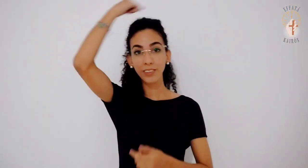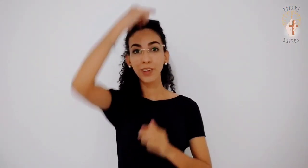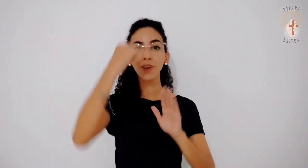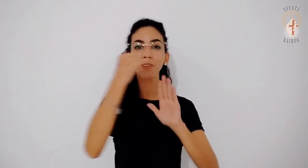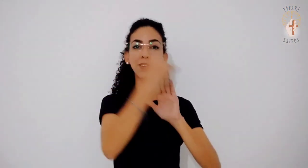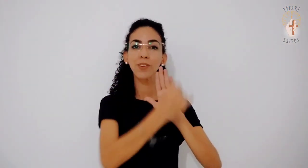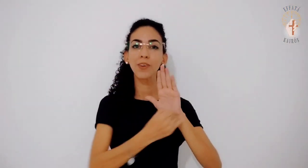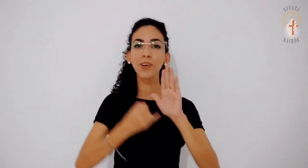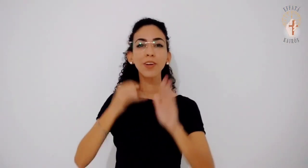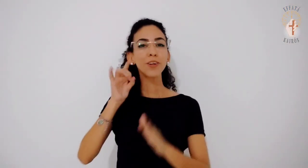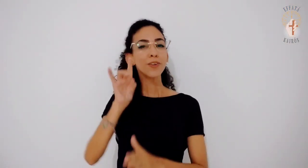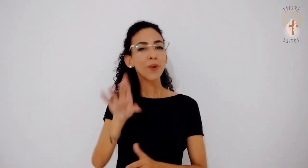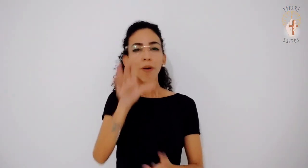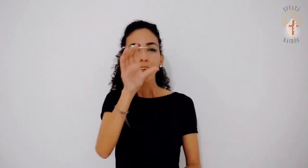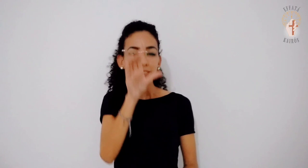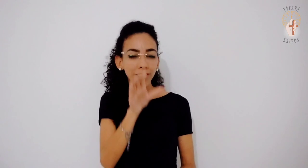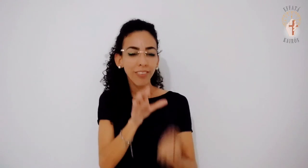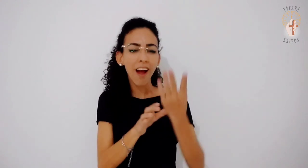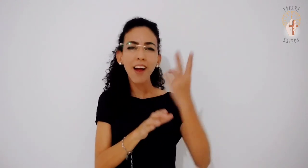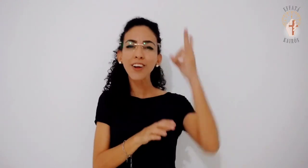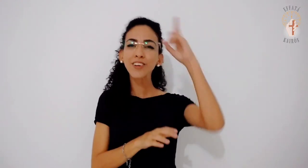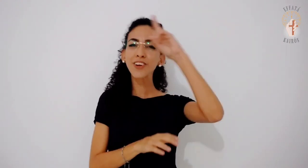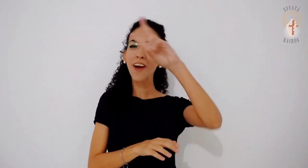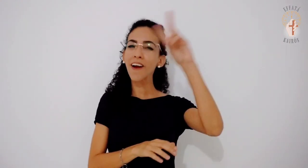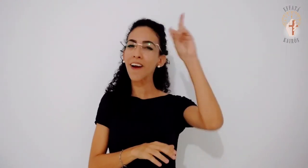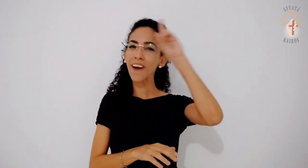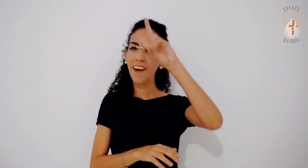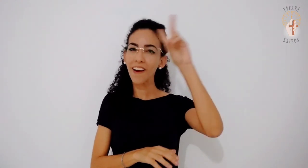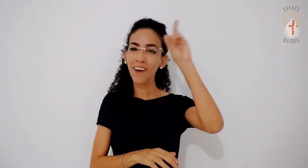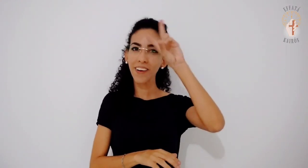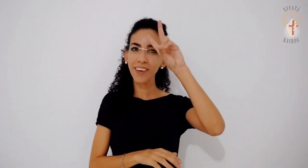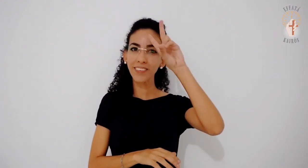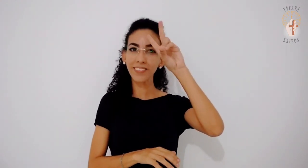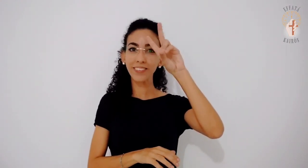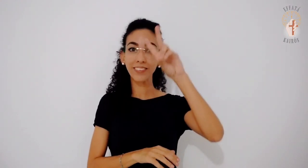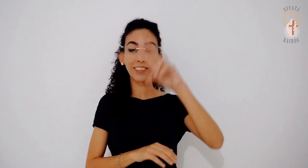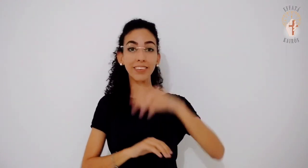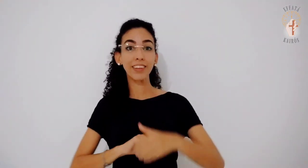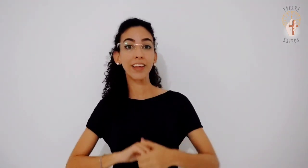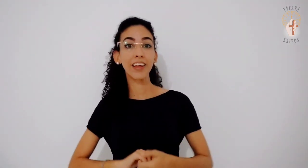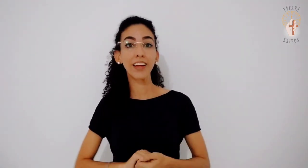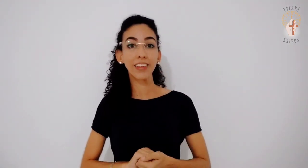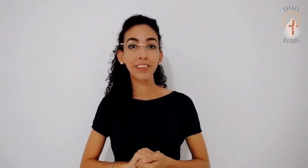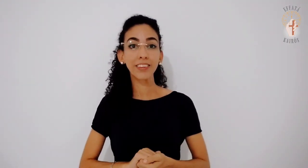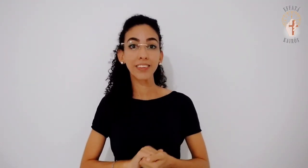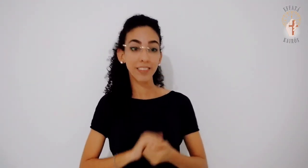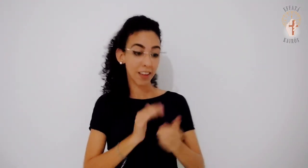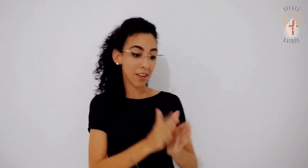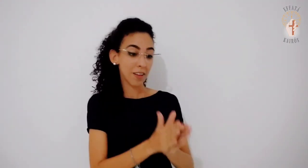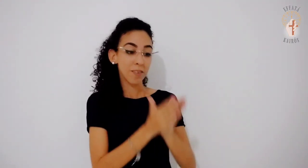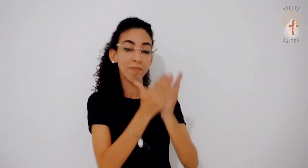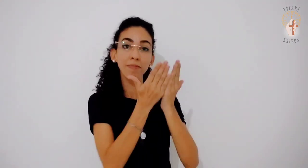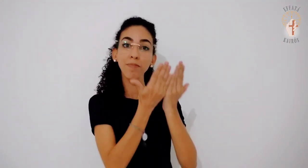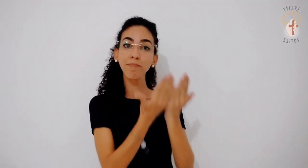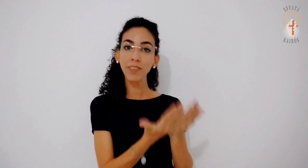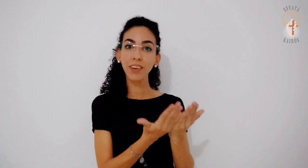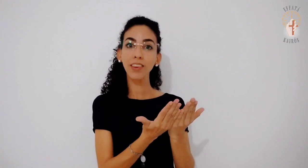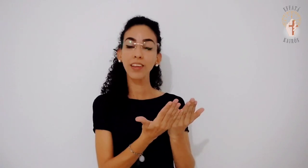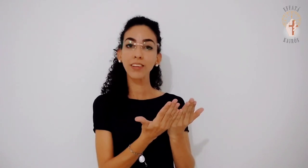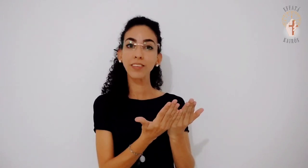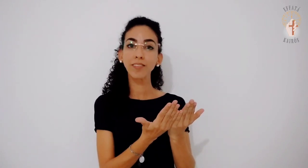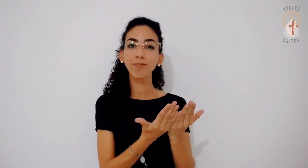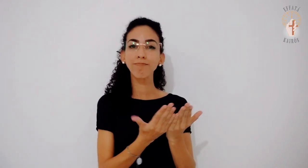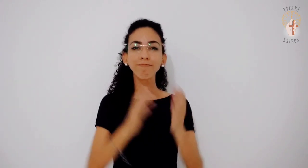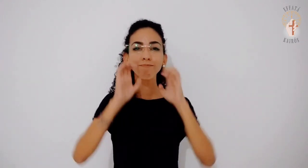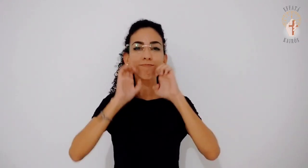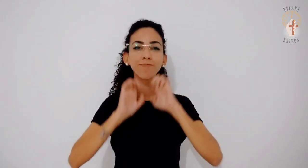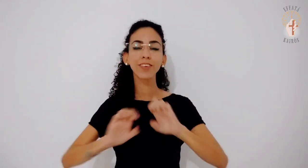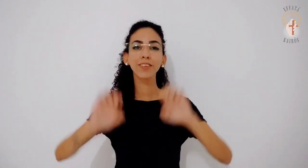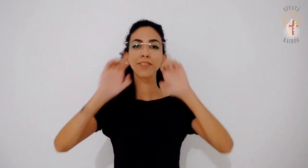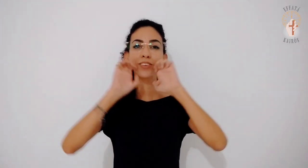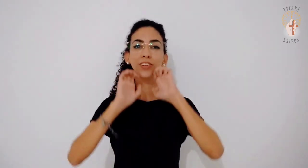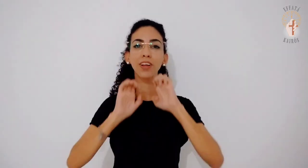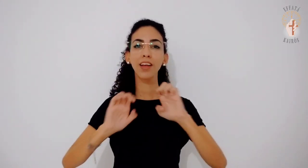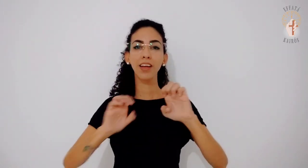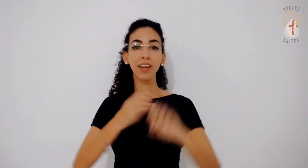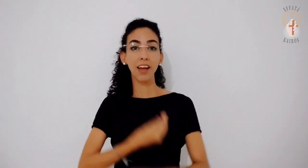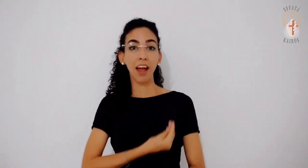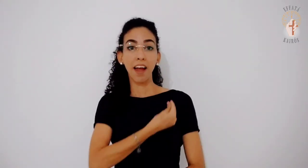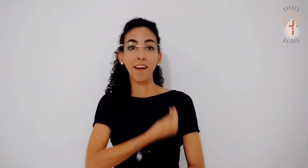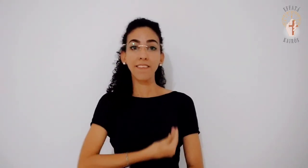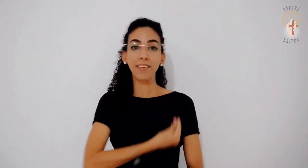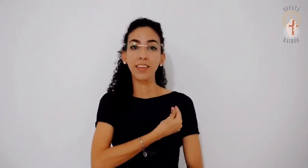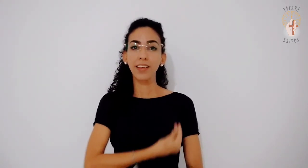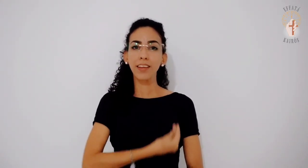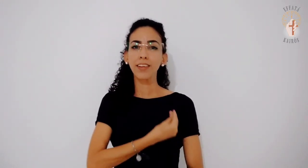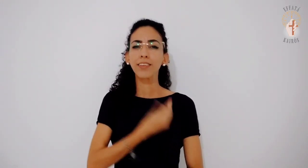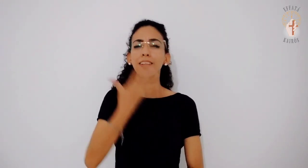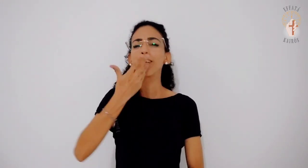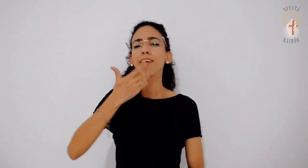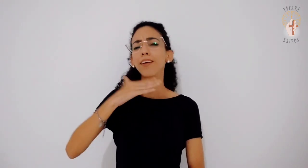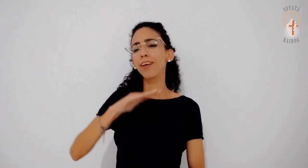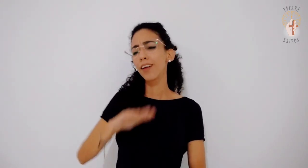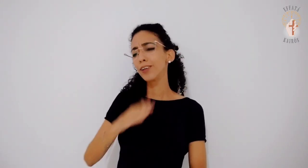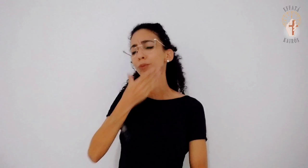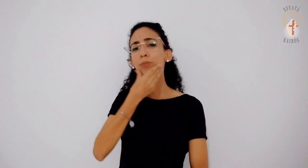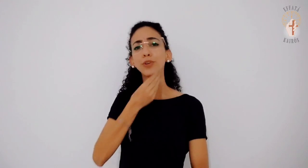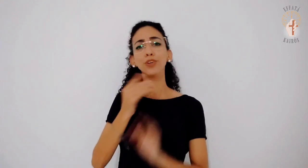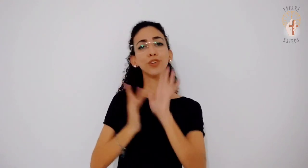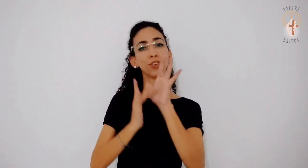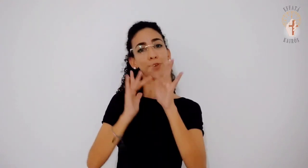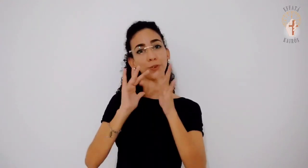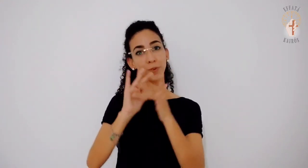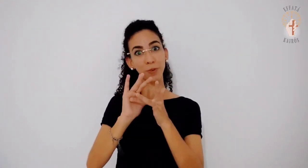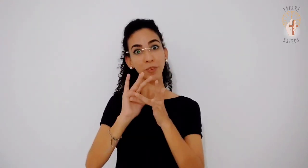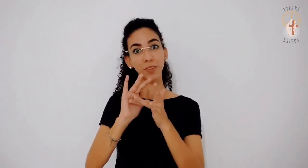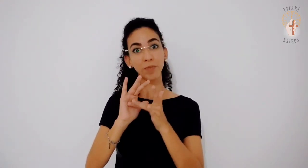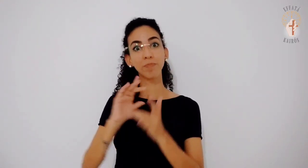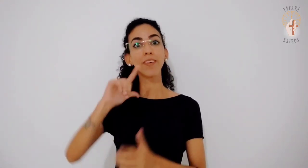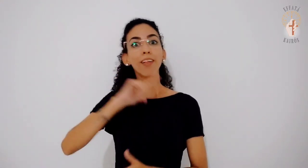In the Gospels he appears in the childhood of Jesus.